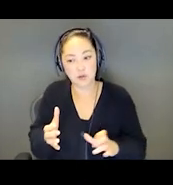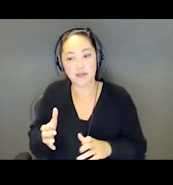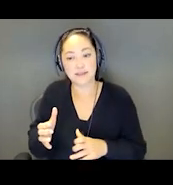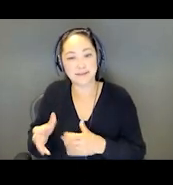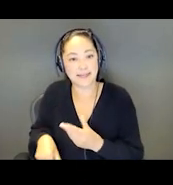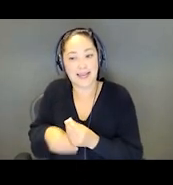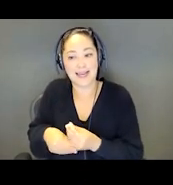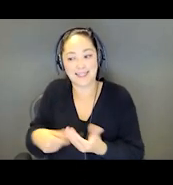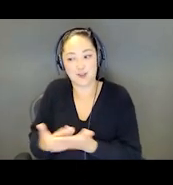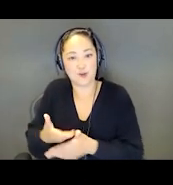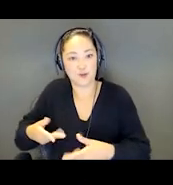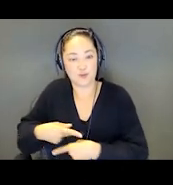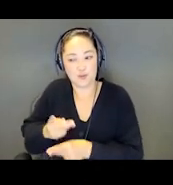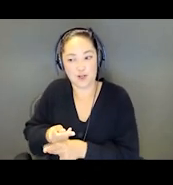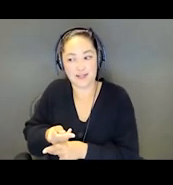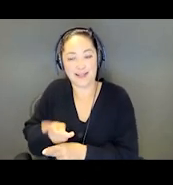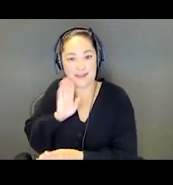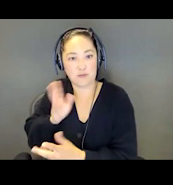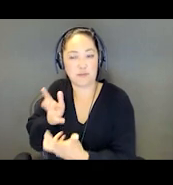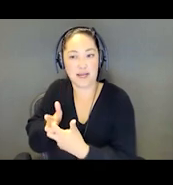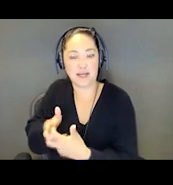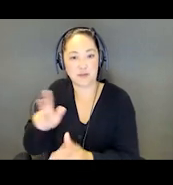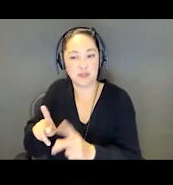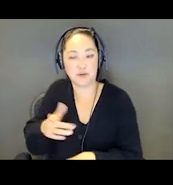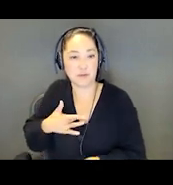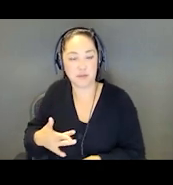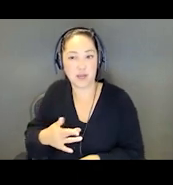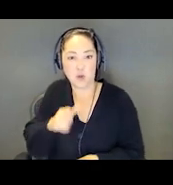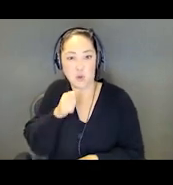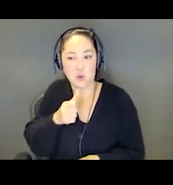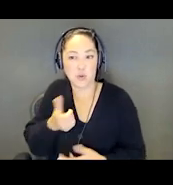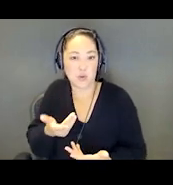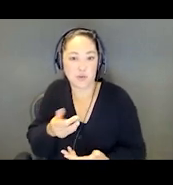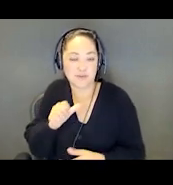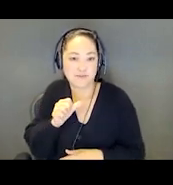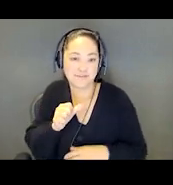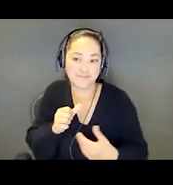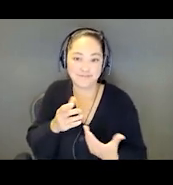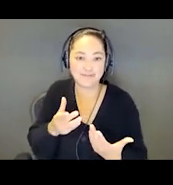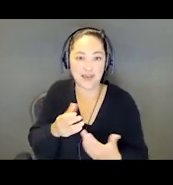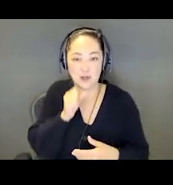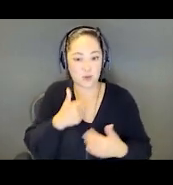this product don't necessarily look at. Yeah, for sure. I don't know. But yeah.